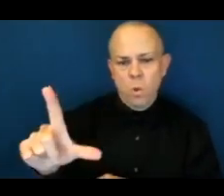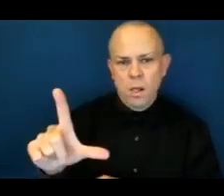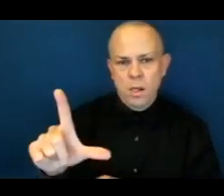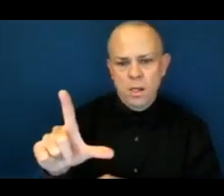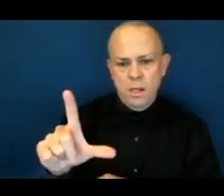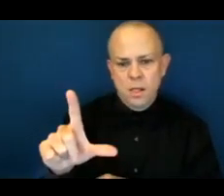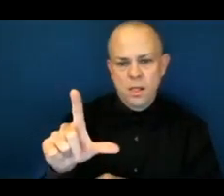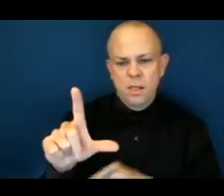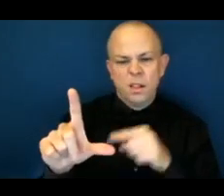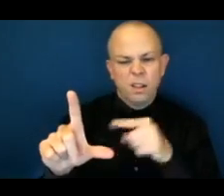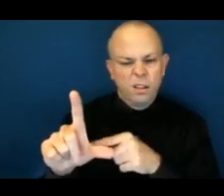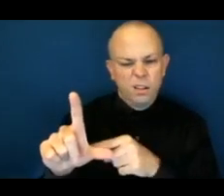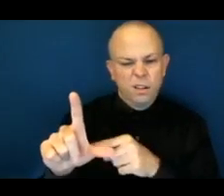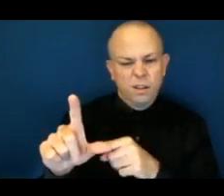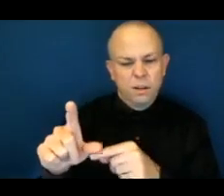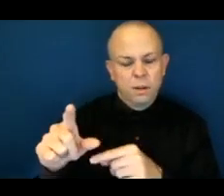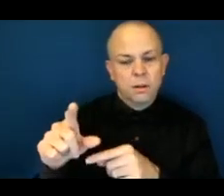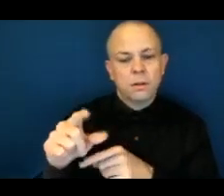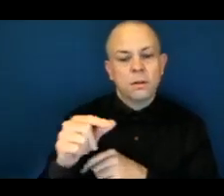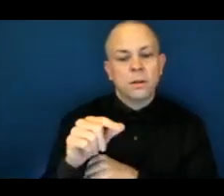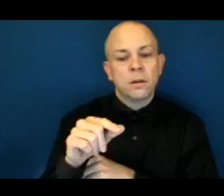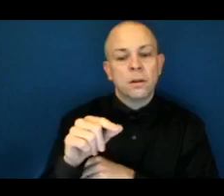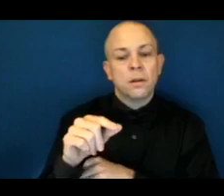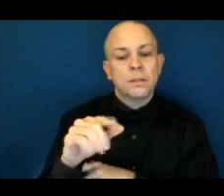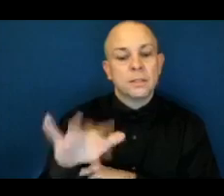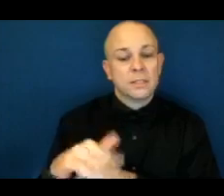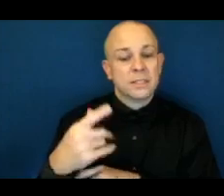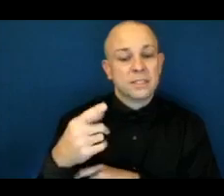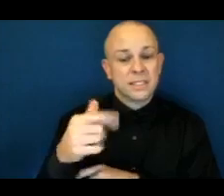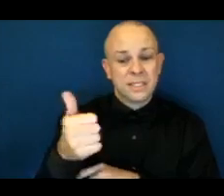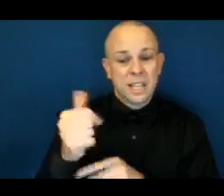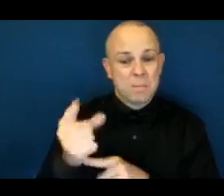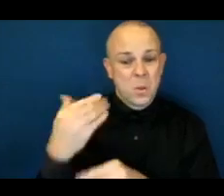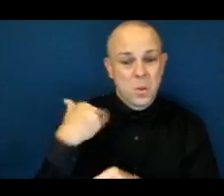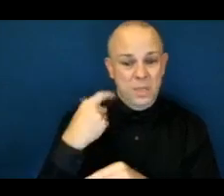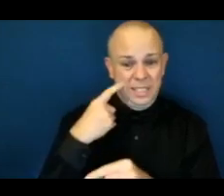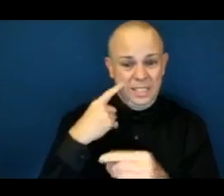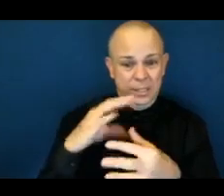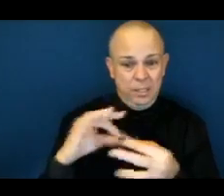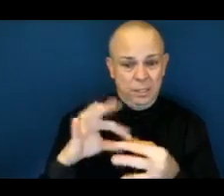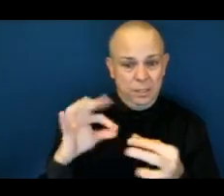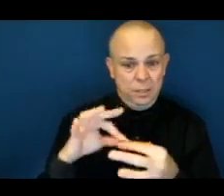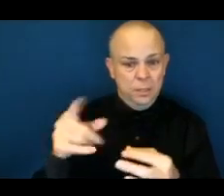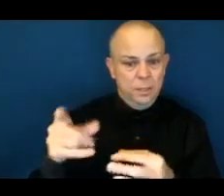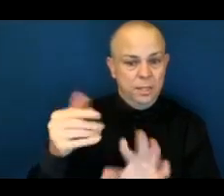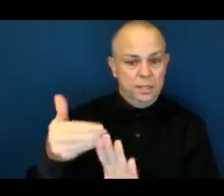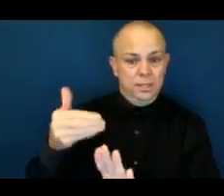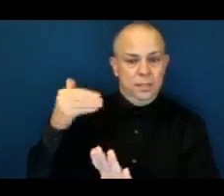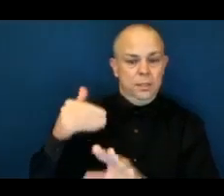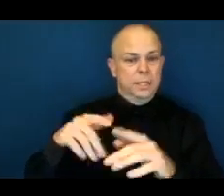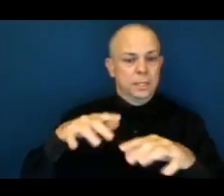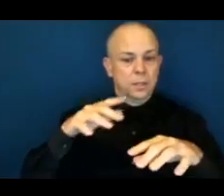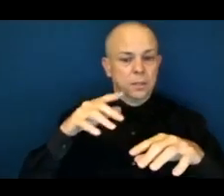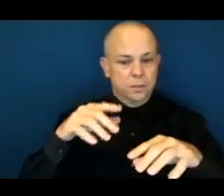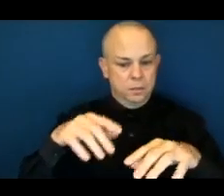his team is now in command of the fire and we'll be heading home to spend time with our families i know my mom's watching